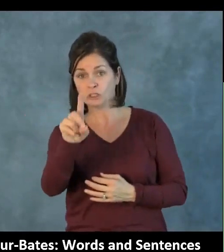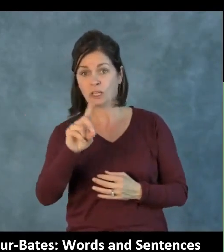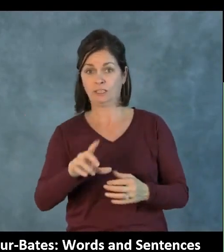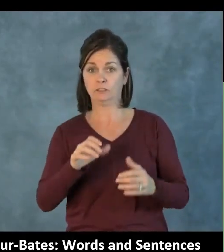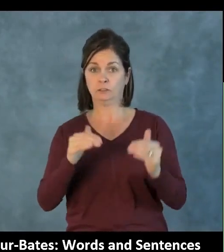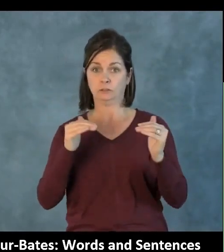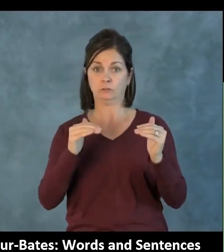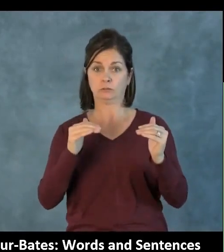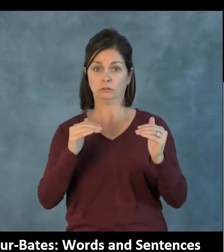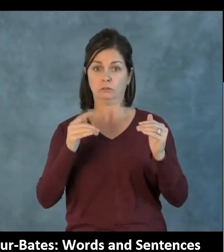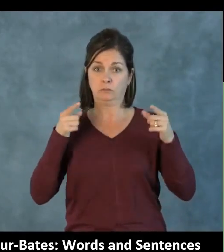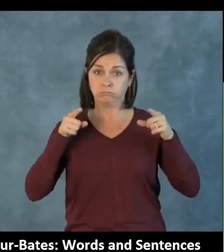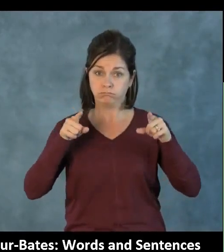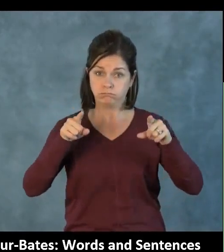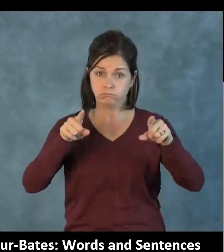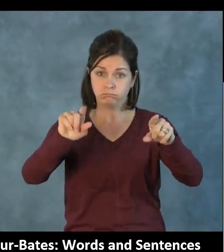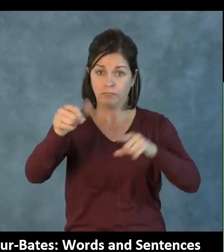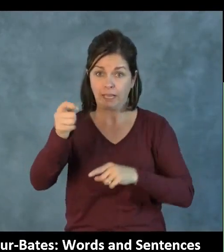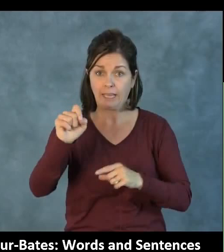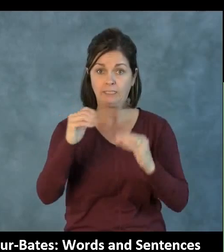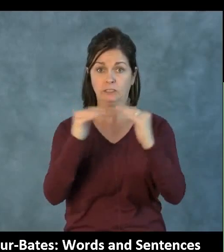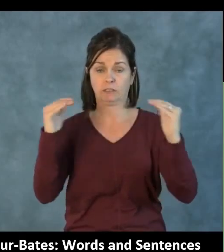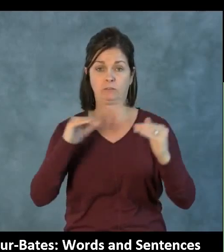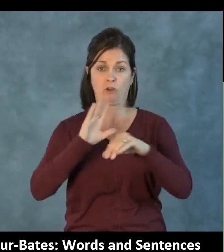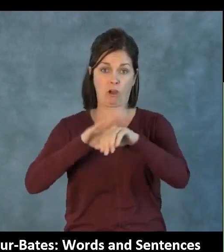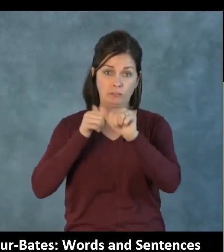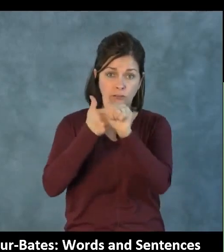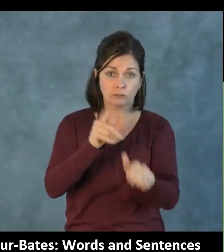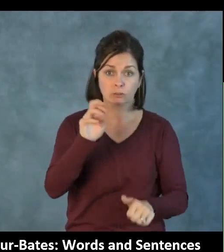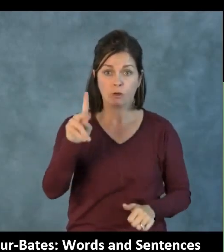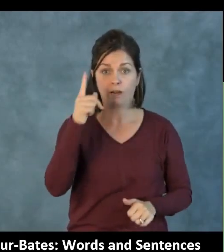to stay at age level or on track for age level,